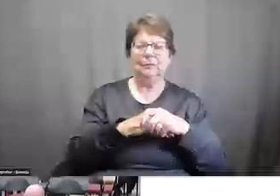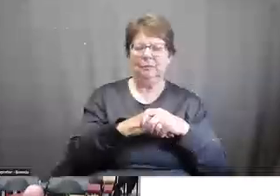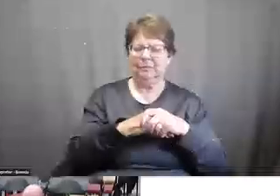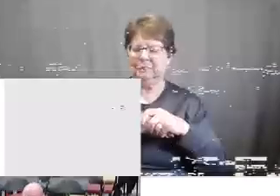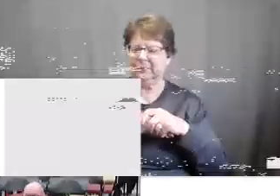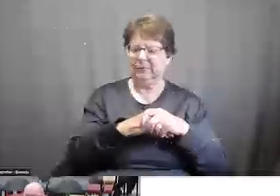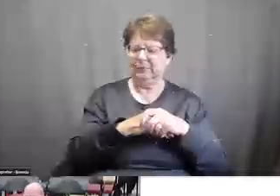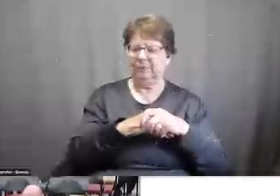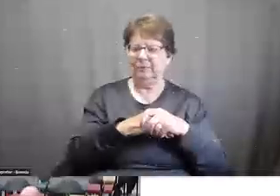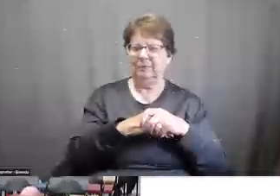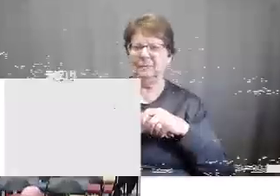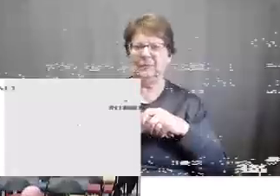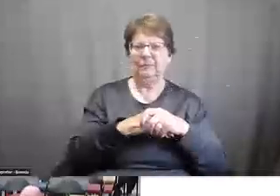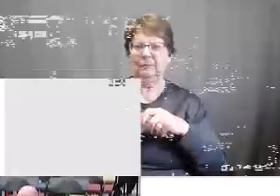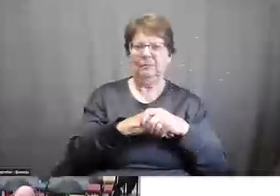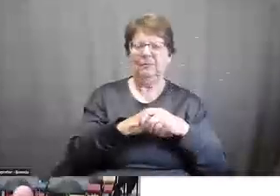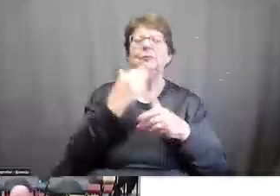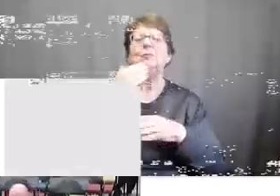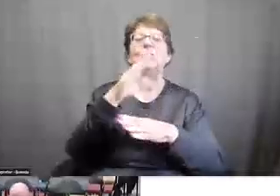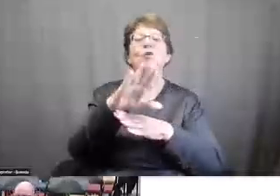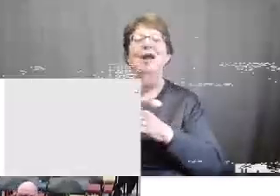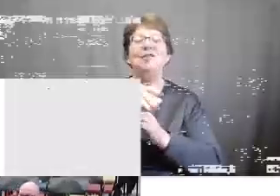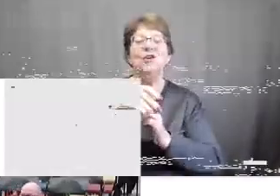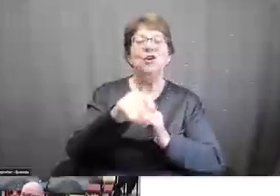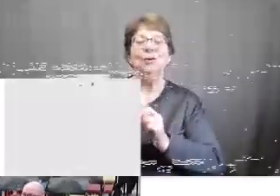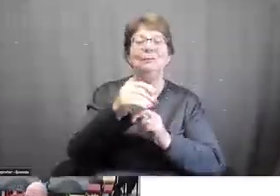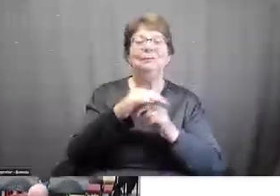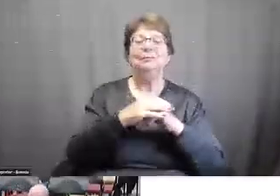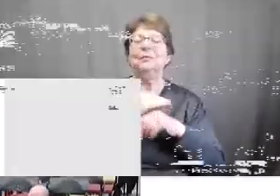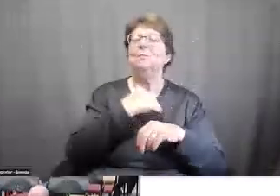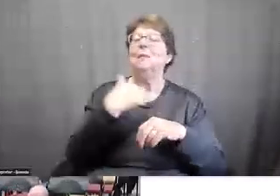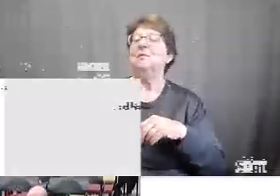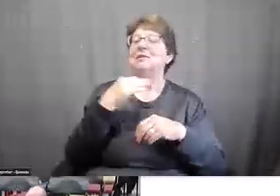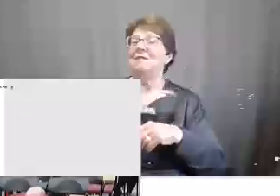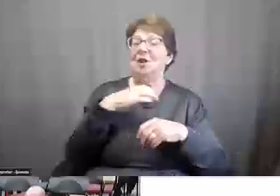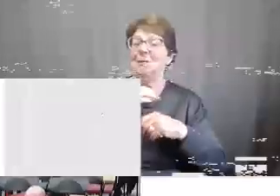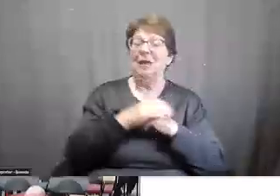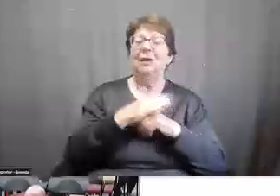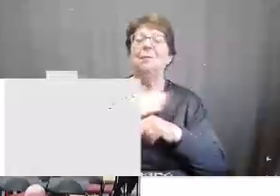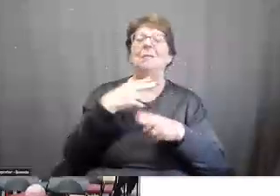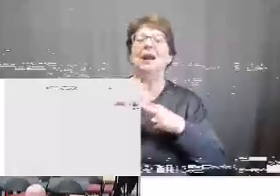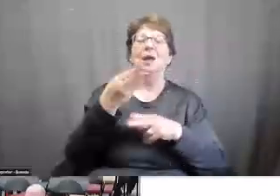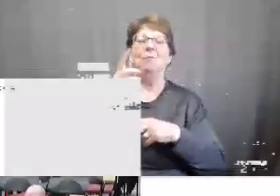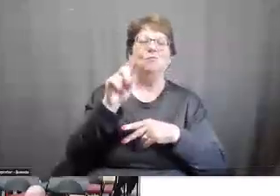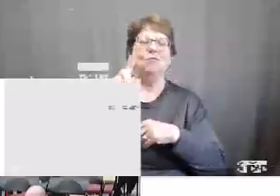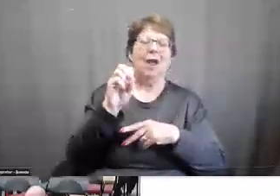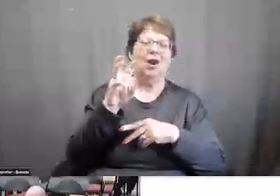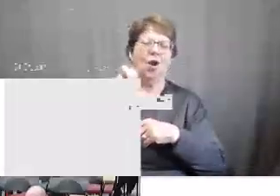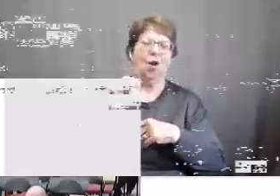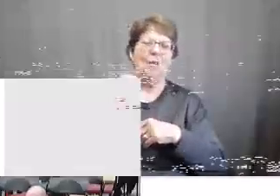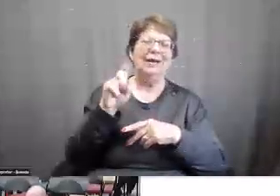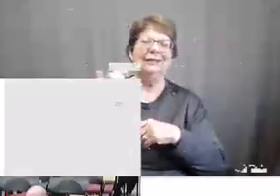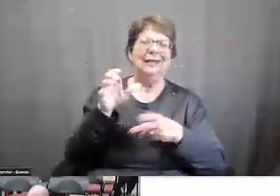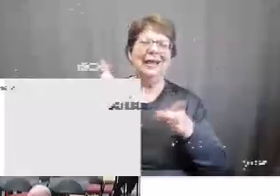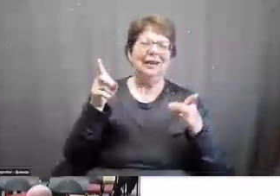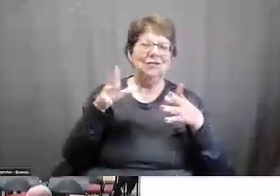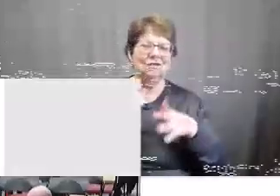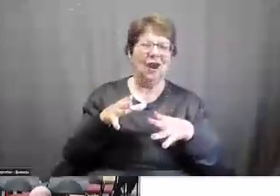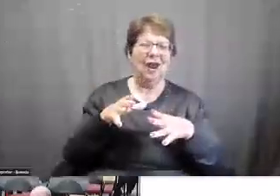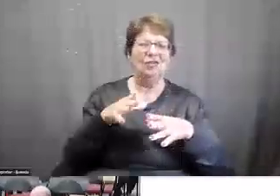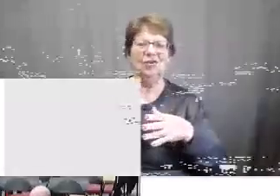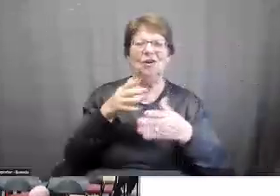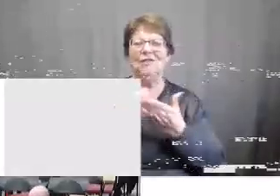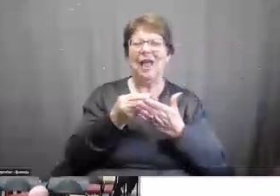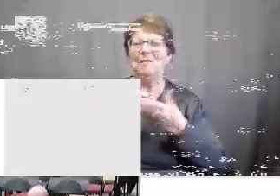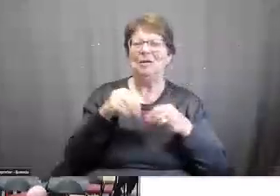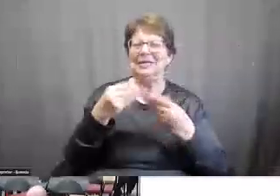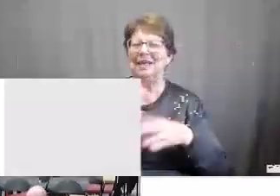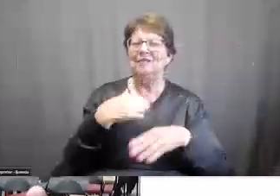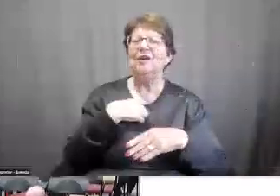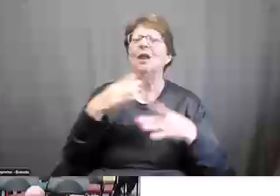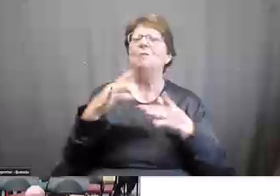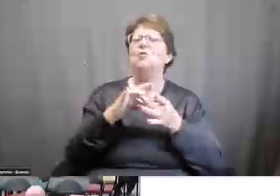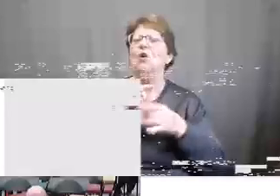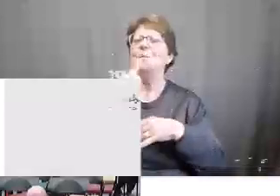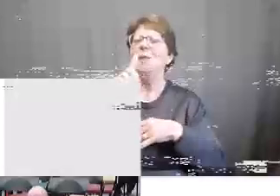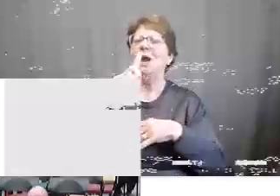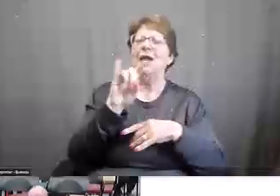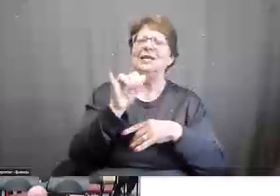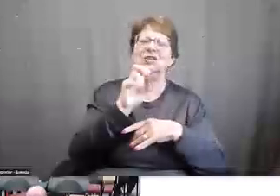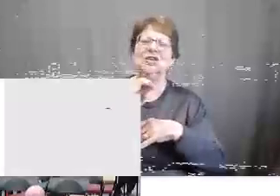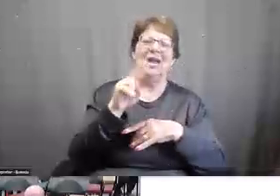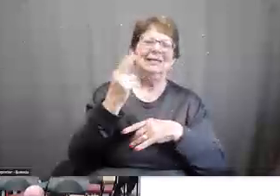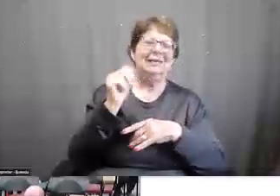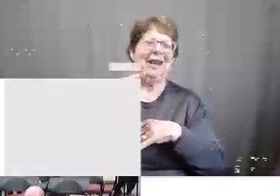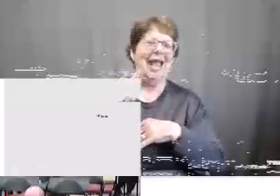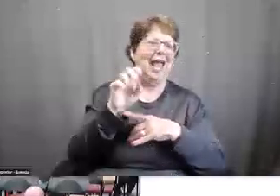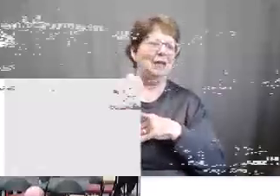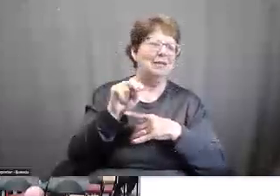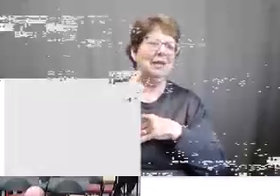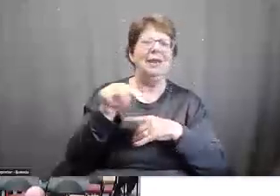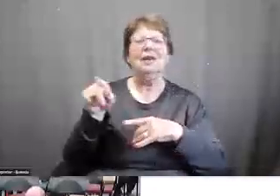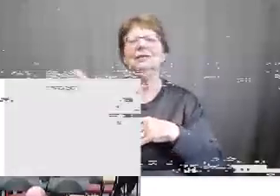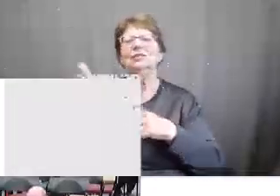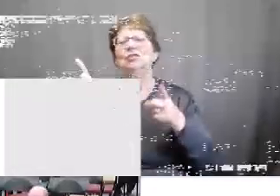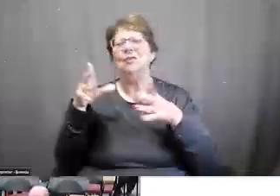Boardroom: Good morning, or afternoon, Chair Birney and members of the committee. My name is Brad Owen, Executive Director and Capital Delivery, and I am joined today by Jason Hampton, Commercial Director on the West Seattle Link Extension Project. Next slide.